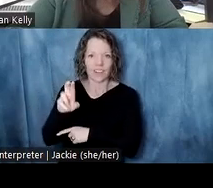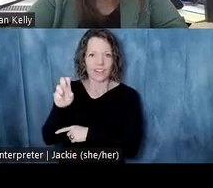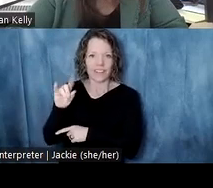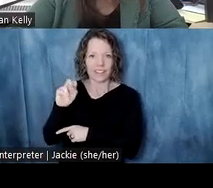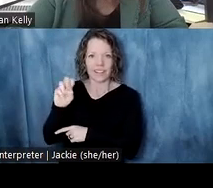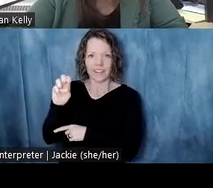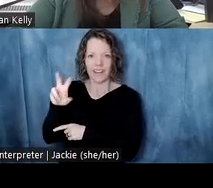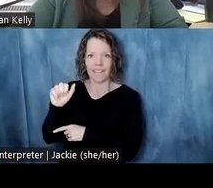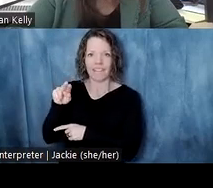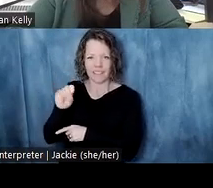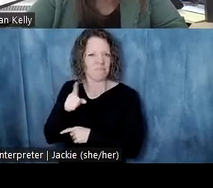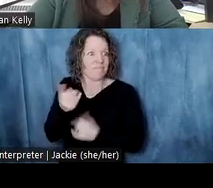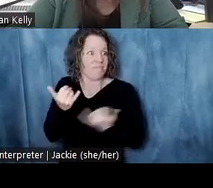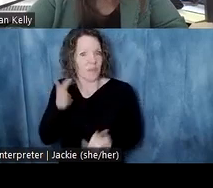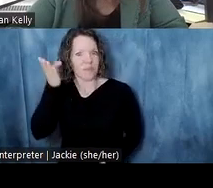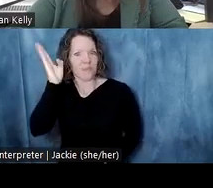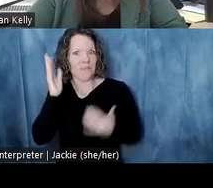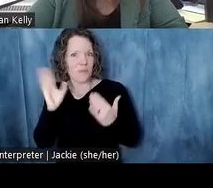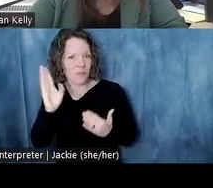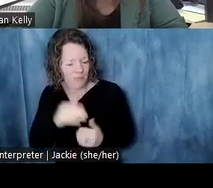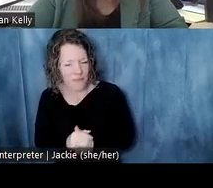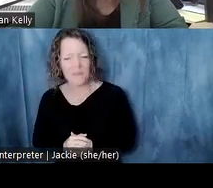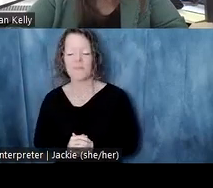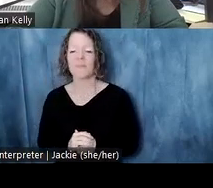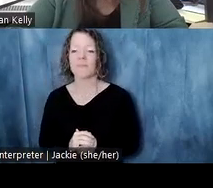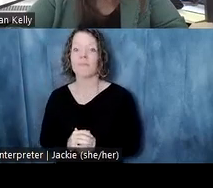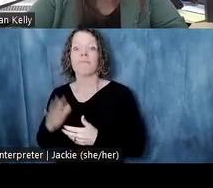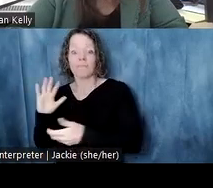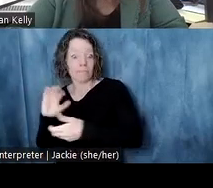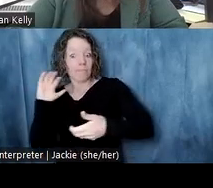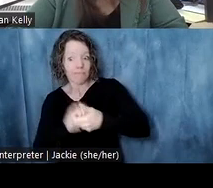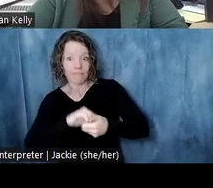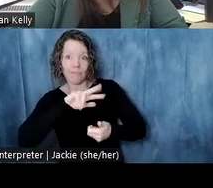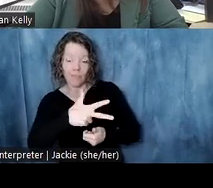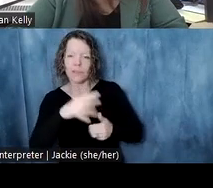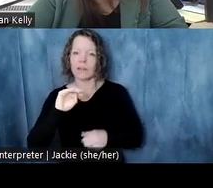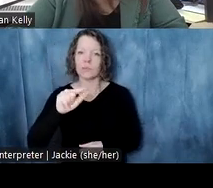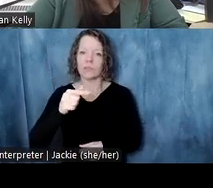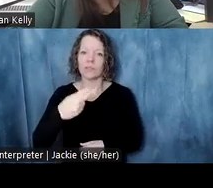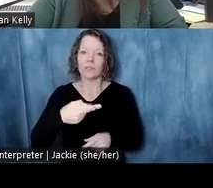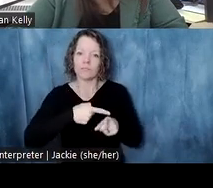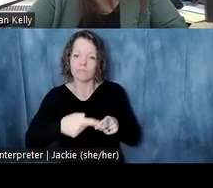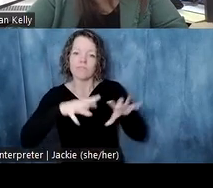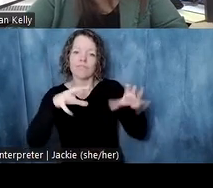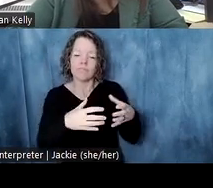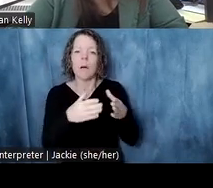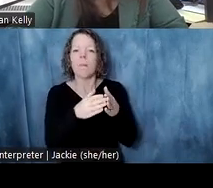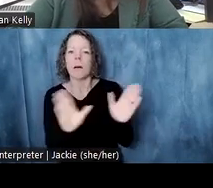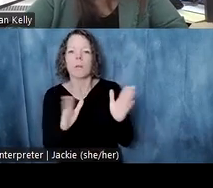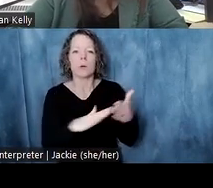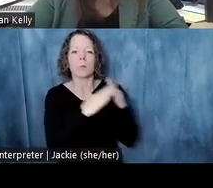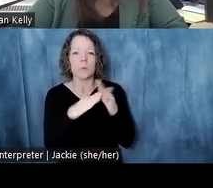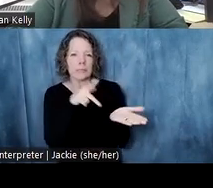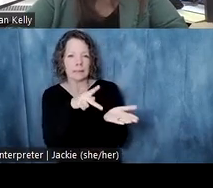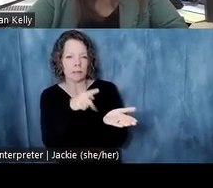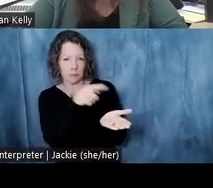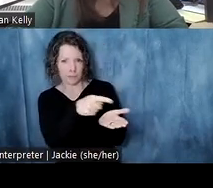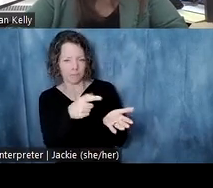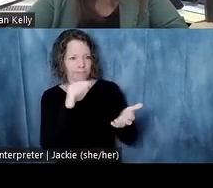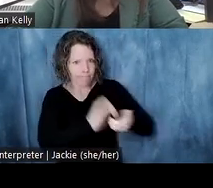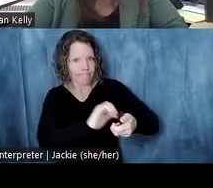who will be presenting today, and the MGH Division of Public and Community Psychiatry directed by Dr.